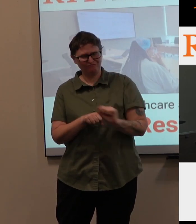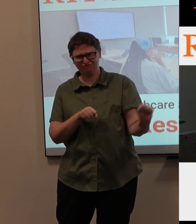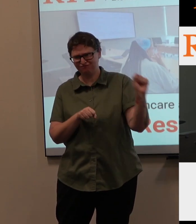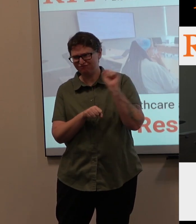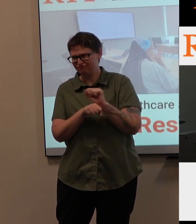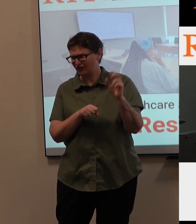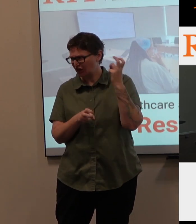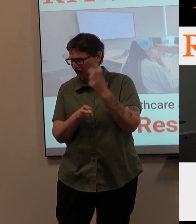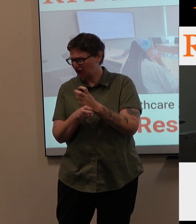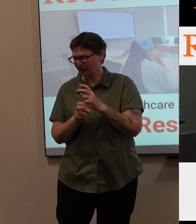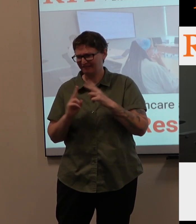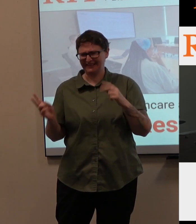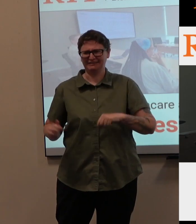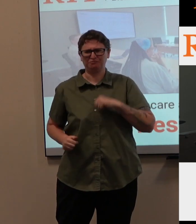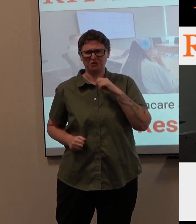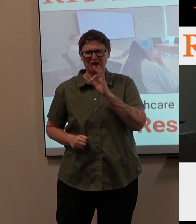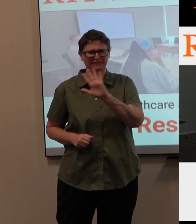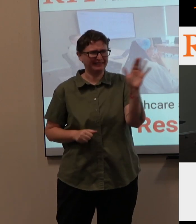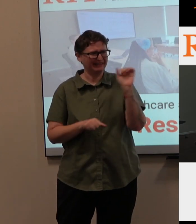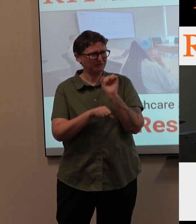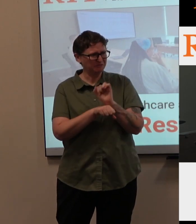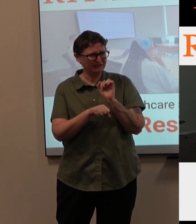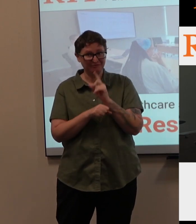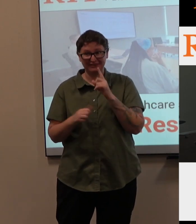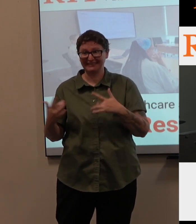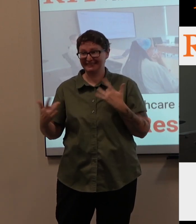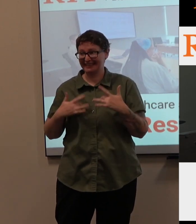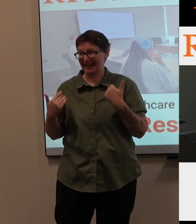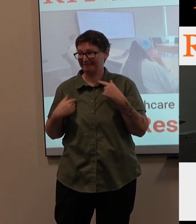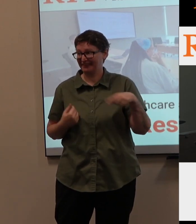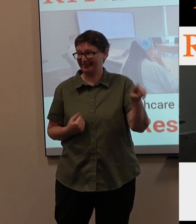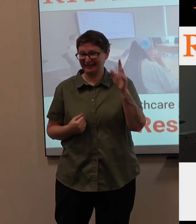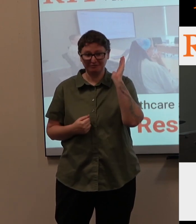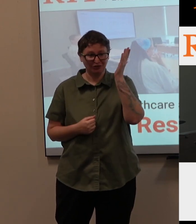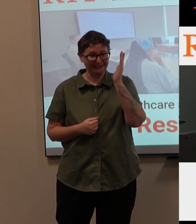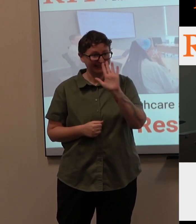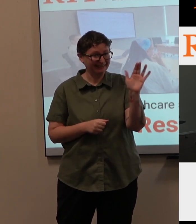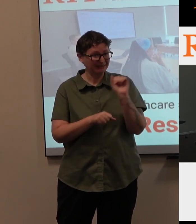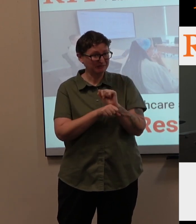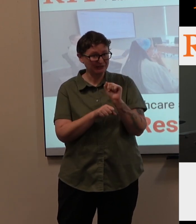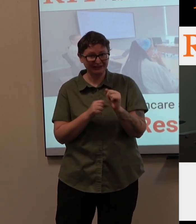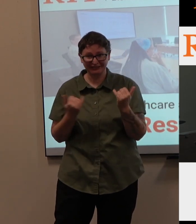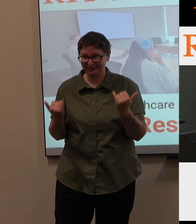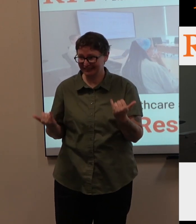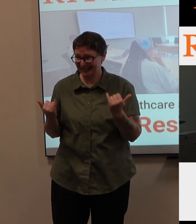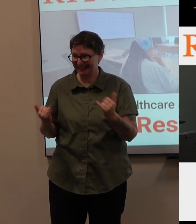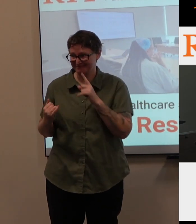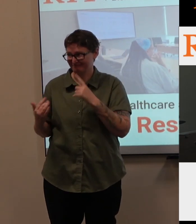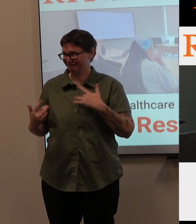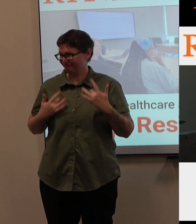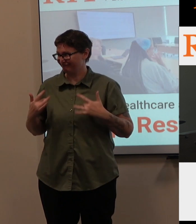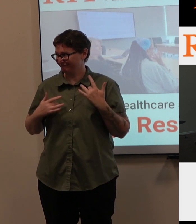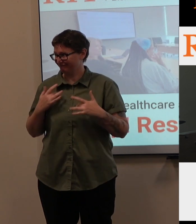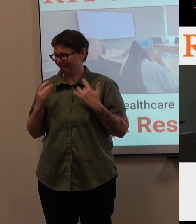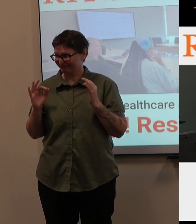They've been working very hard and I'm very proud of their work. And I'm also excited to have them present their research today. It's very exciting.